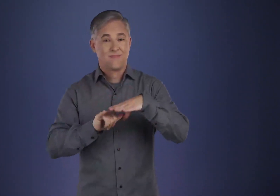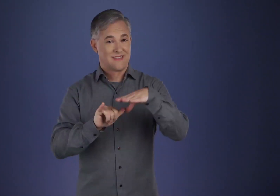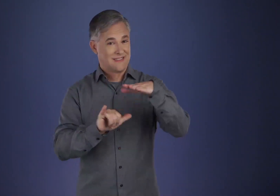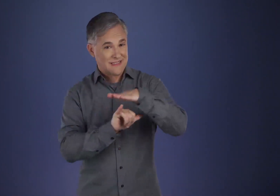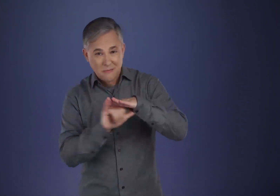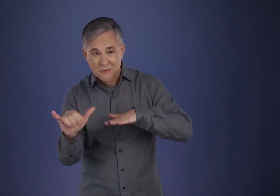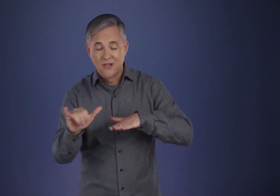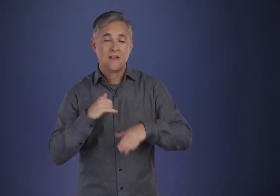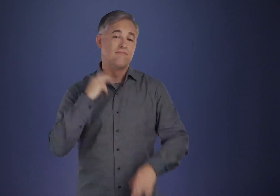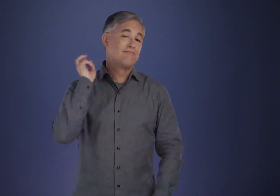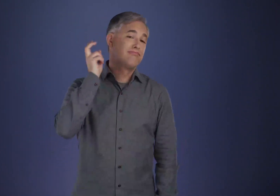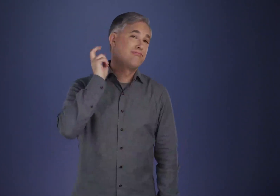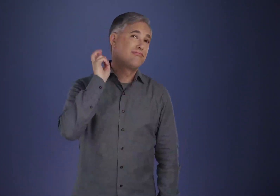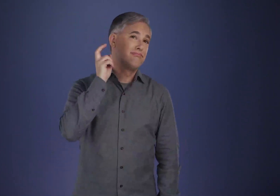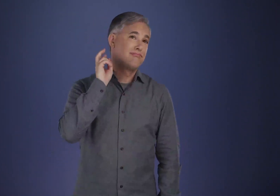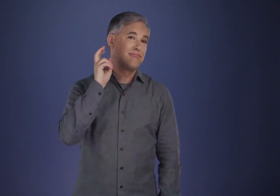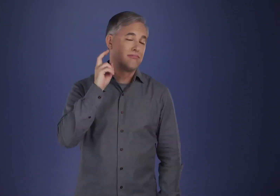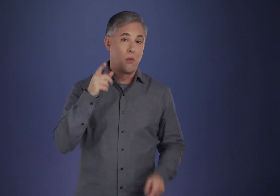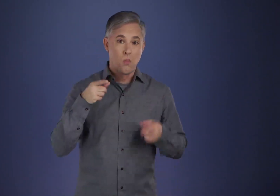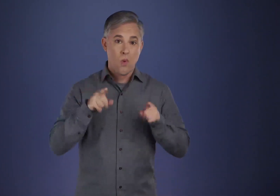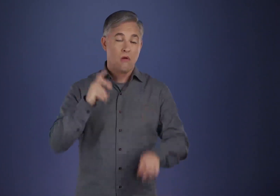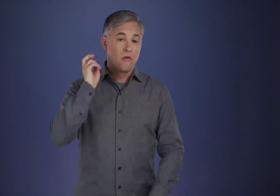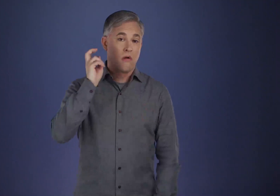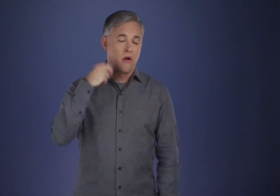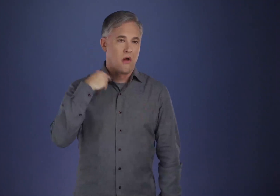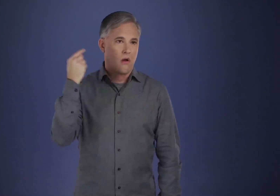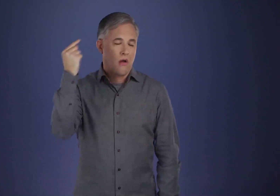It was only a single sentence, but most convincing.